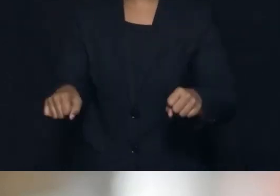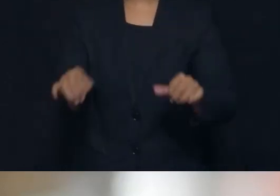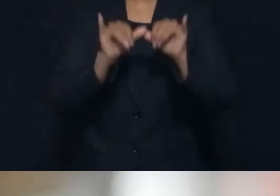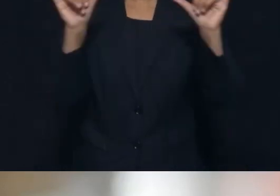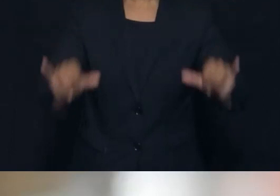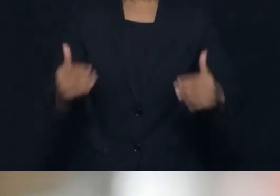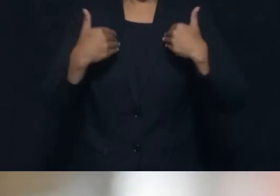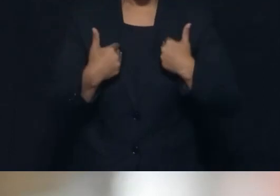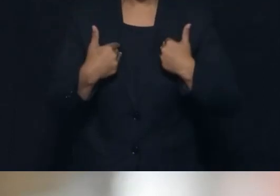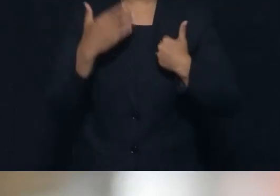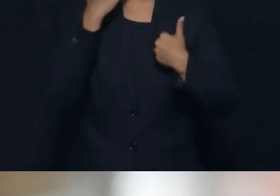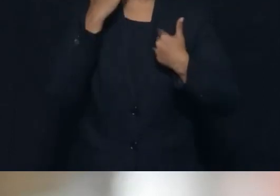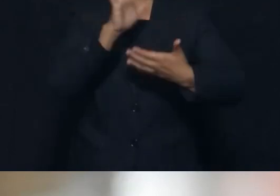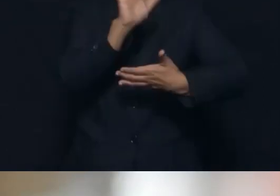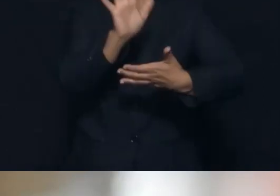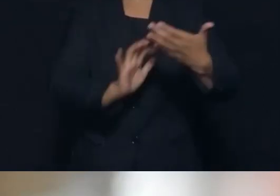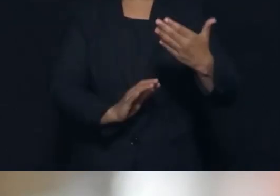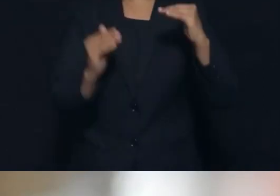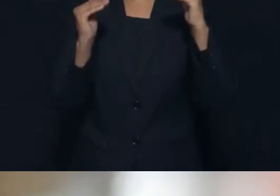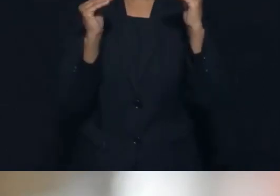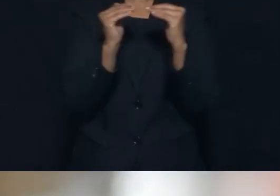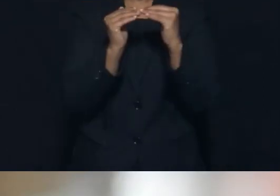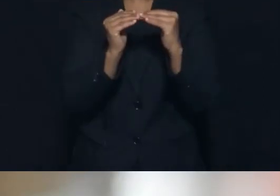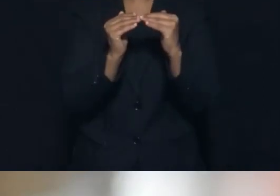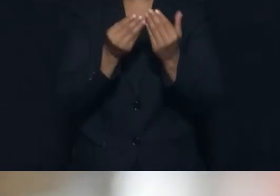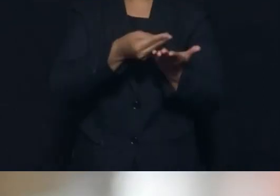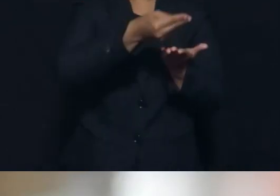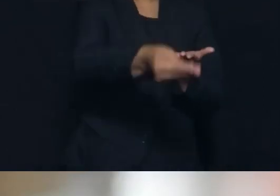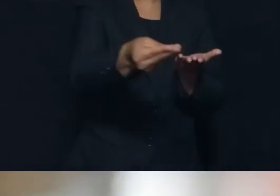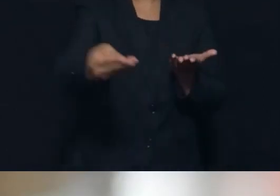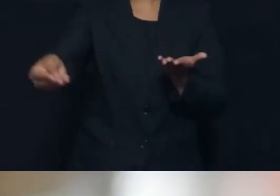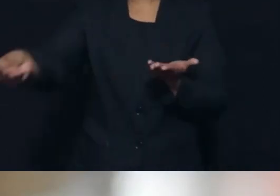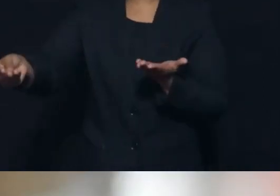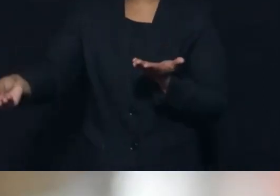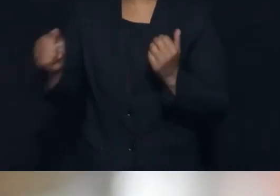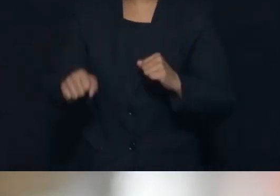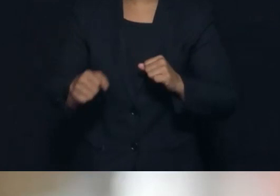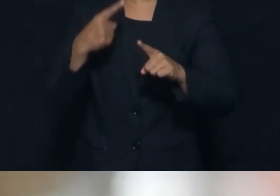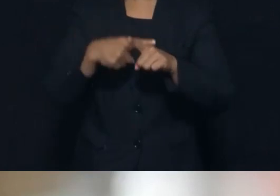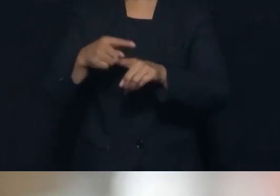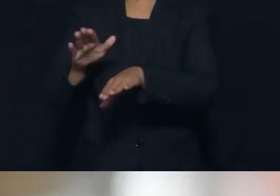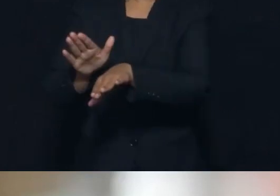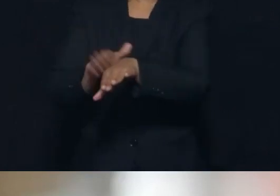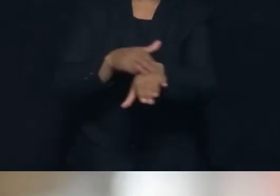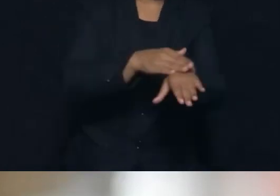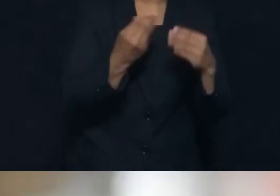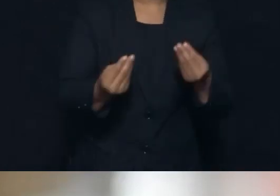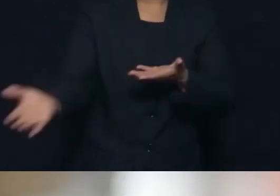And which are the national experts contacts and work with the private and public companies at national level. Also at European level.